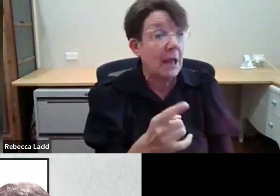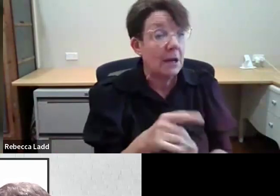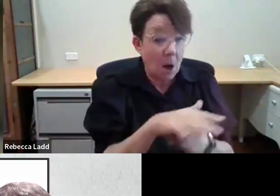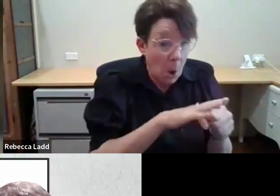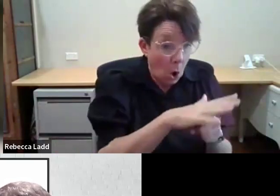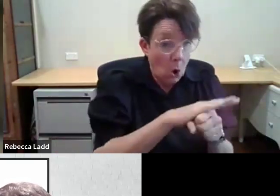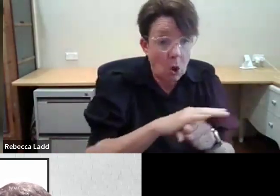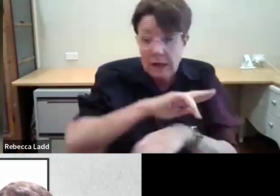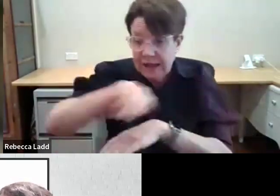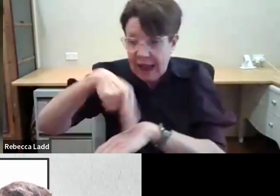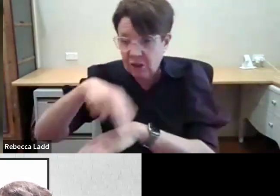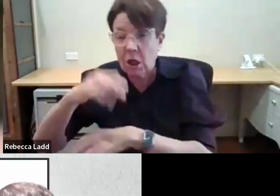their work will be translating into other